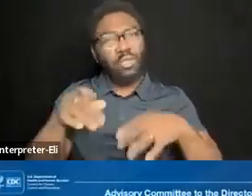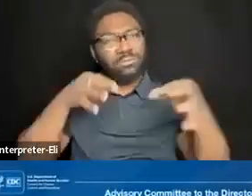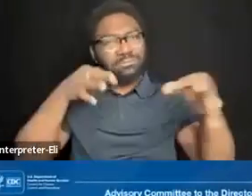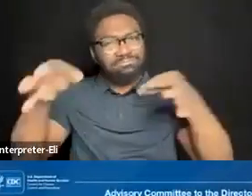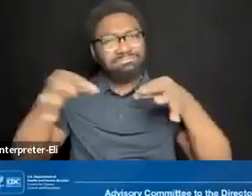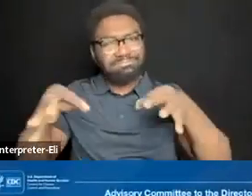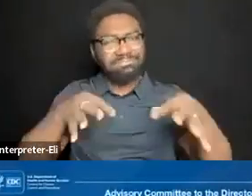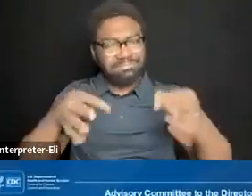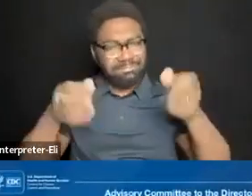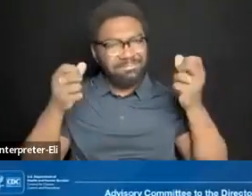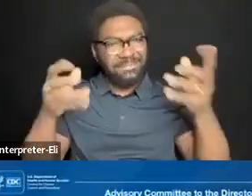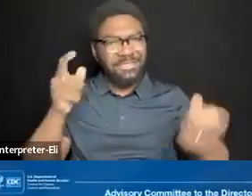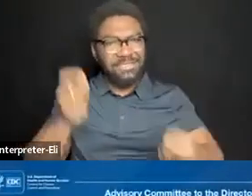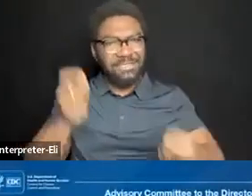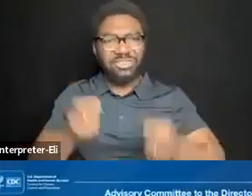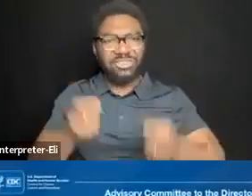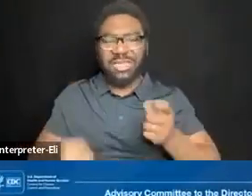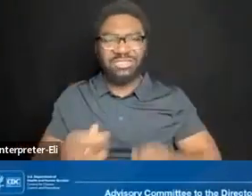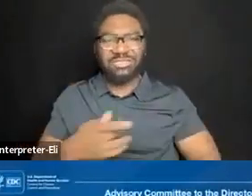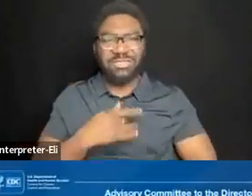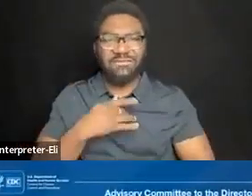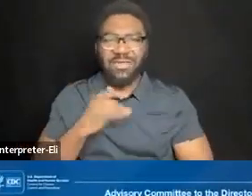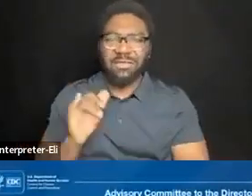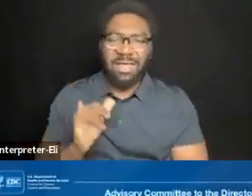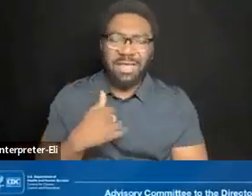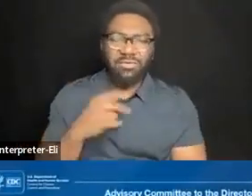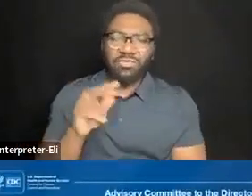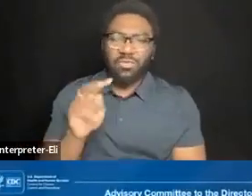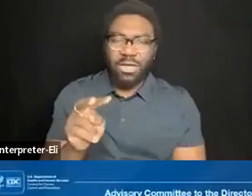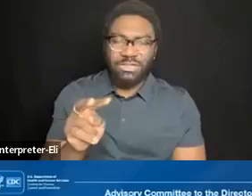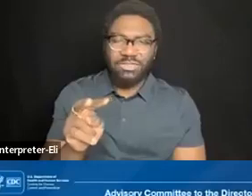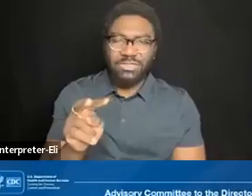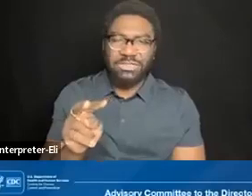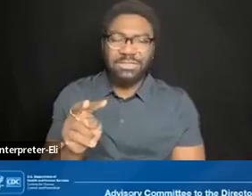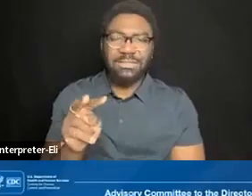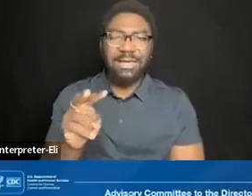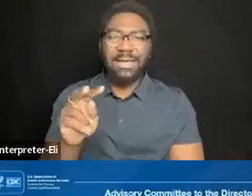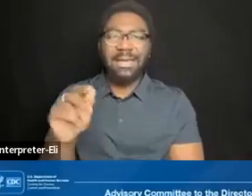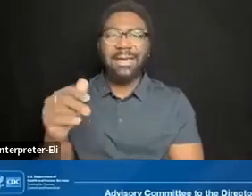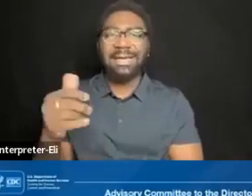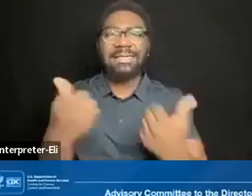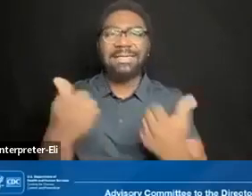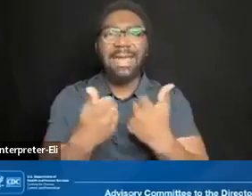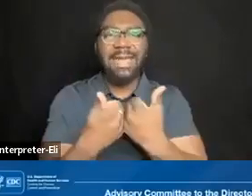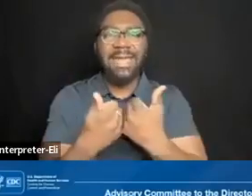I felt like I was watching a ballgame that I don't understand. I don't know.